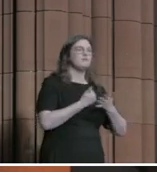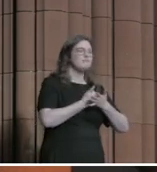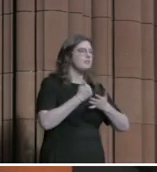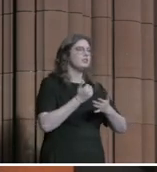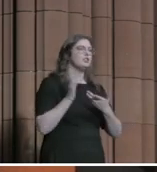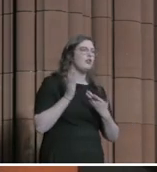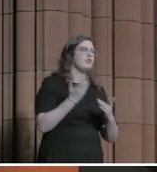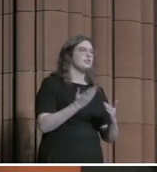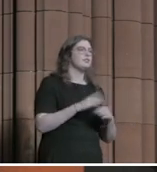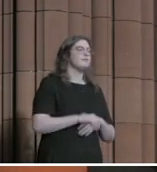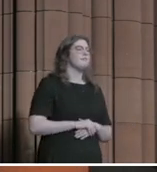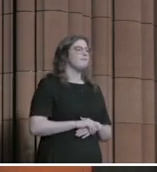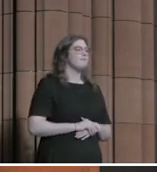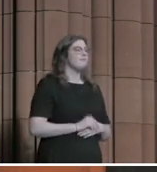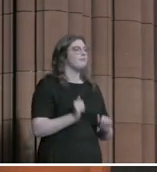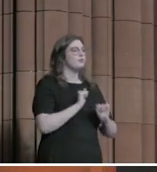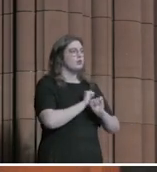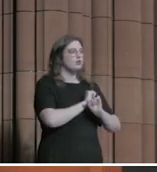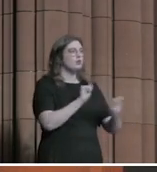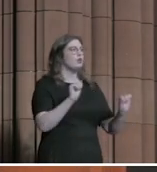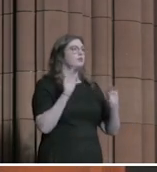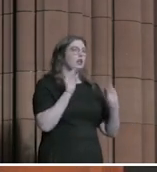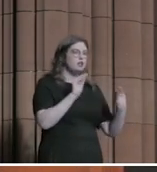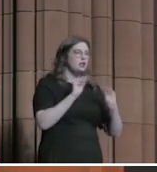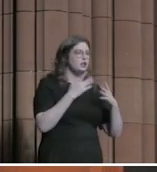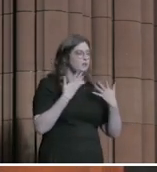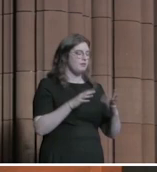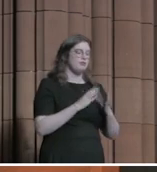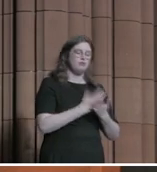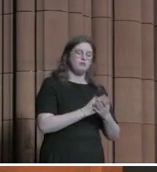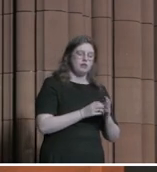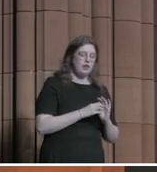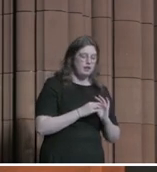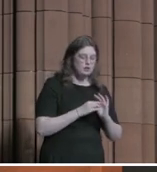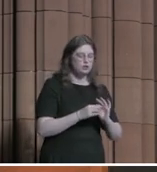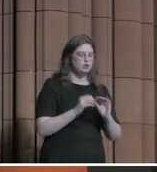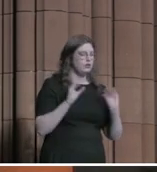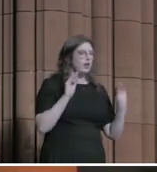Your education has been anchored in the belief that education is not the filling of appeal,